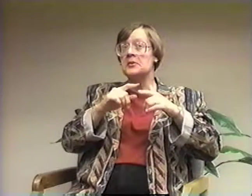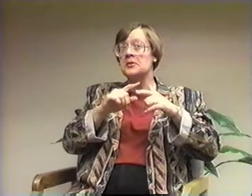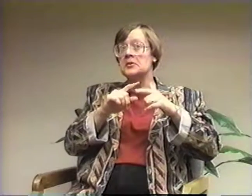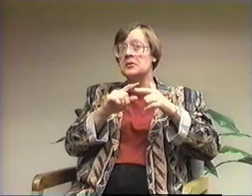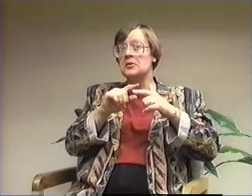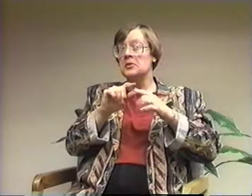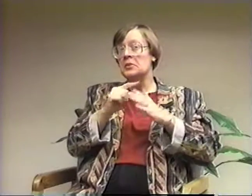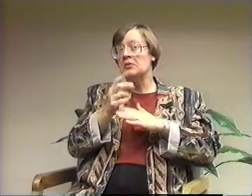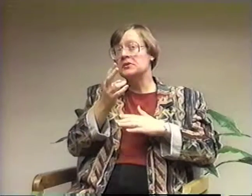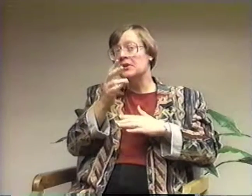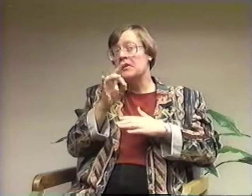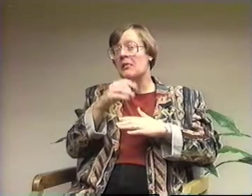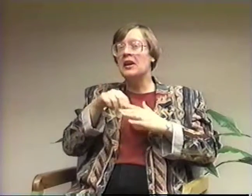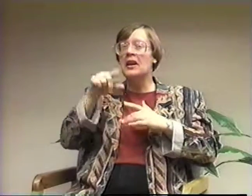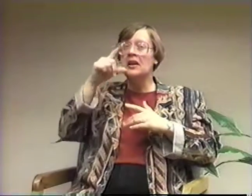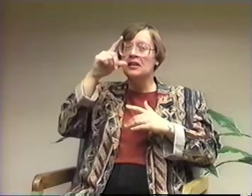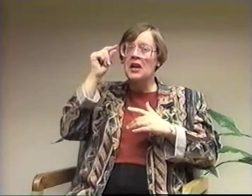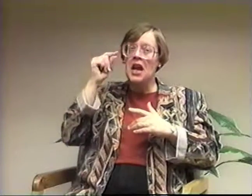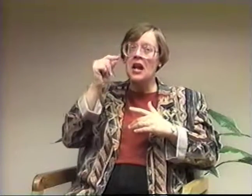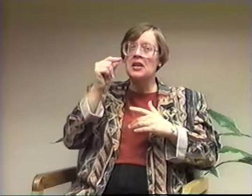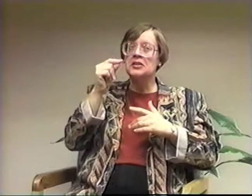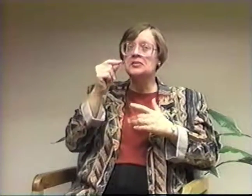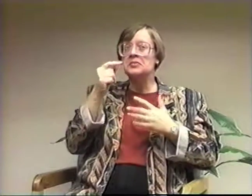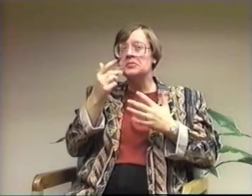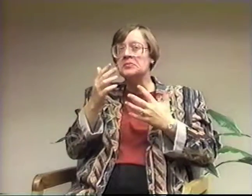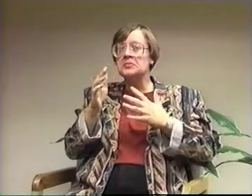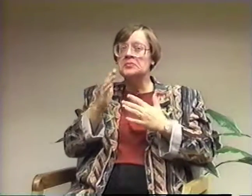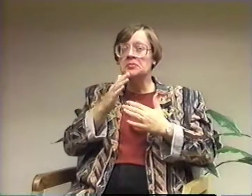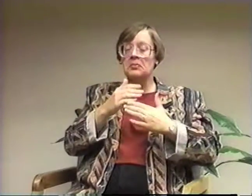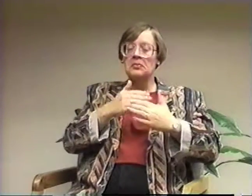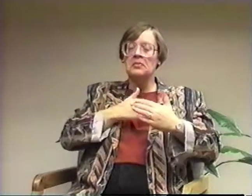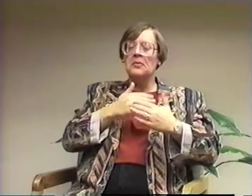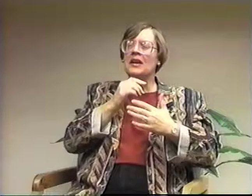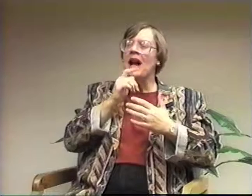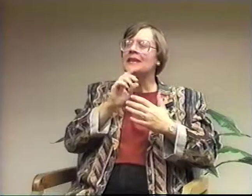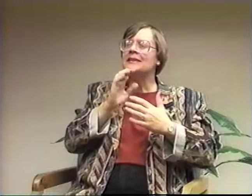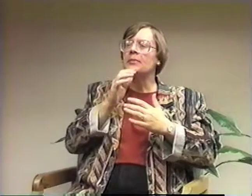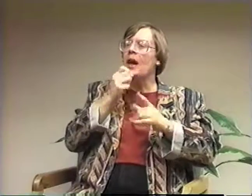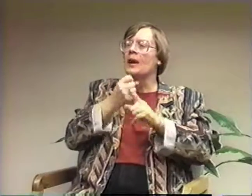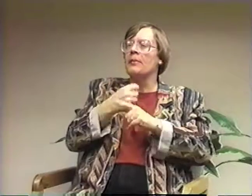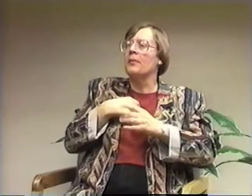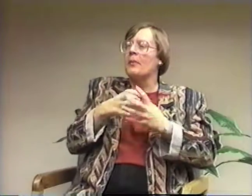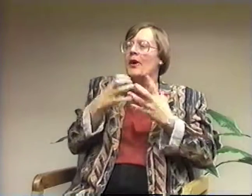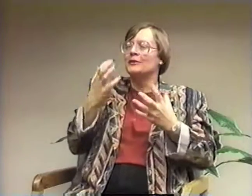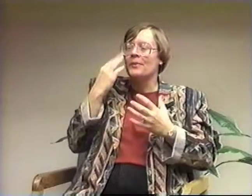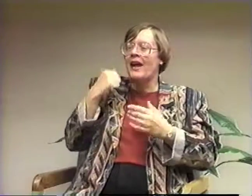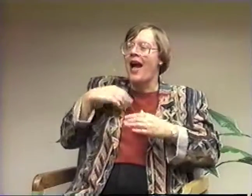but still better than before. So, many things have changed during our time.